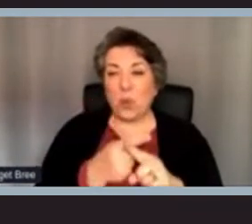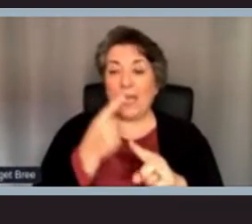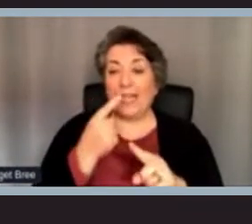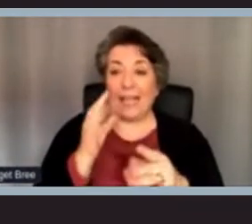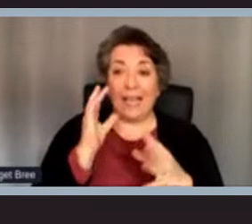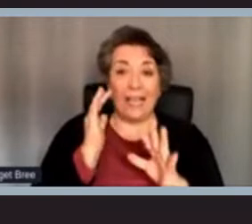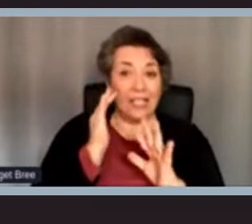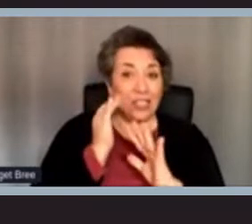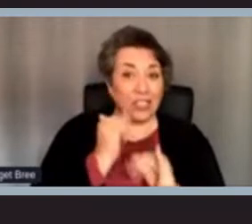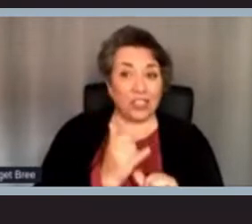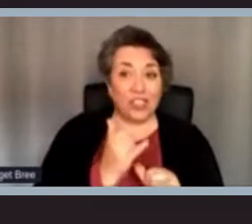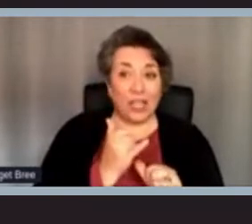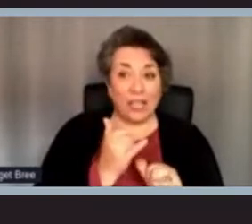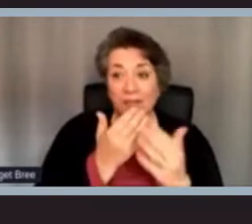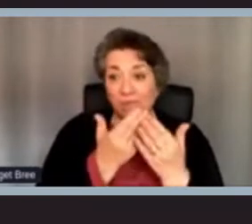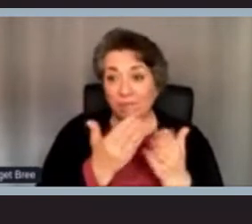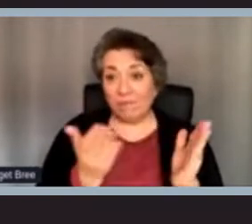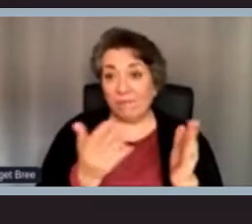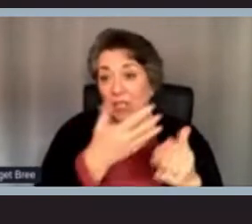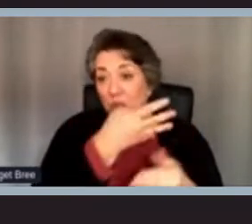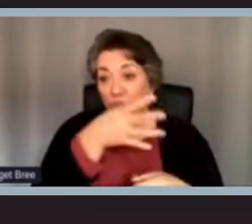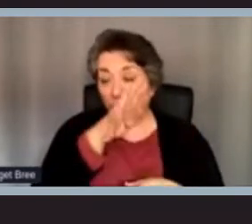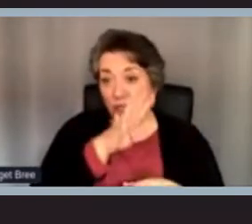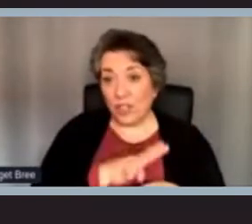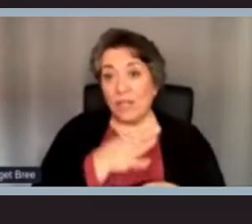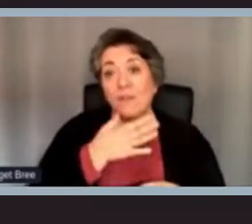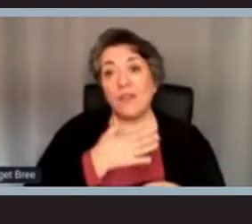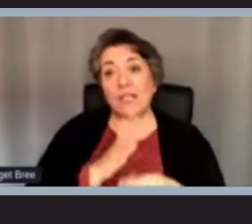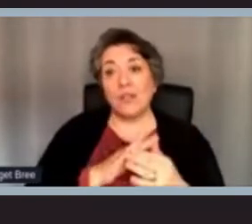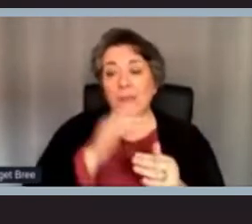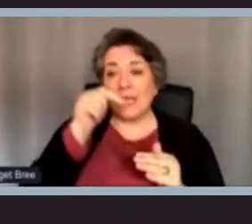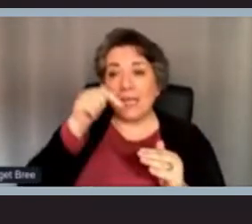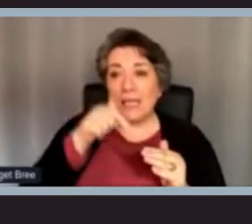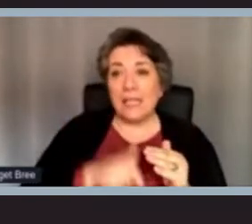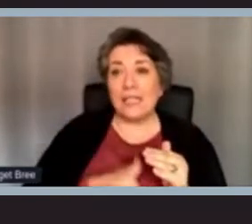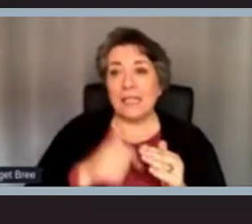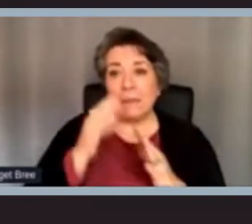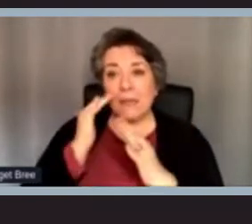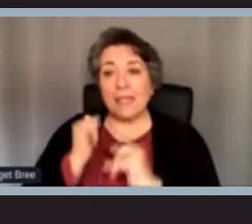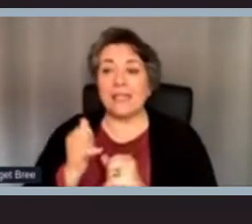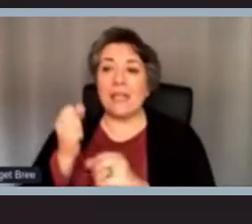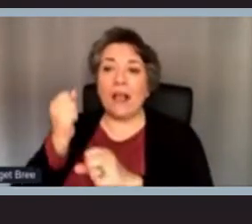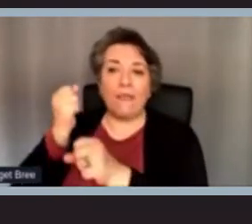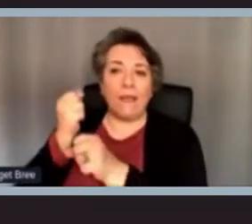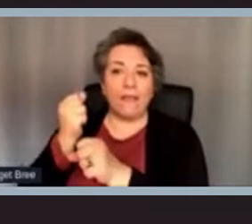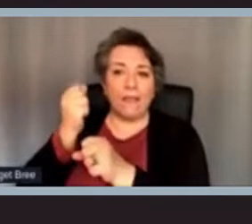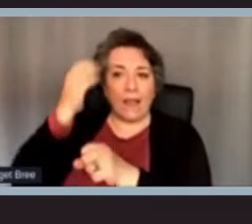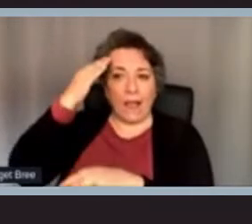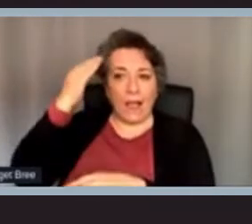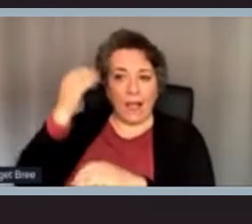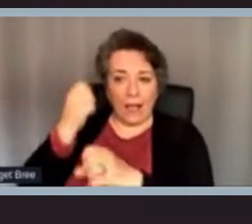If you need to do more deeper testing the Government Digital Service has a really useful accessibility testing guide.